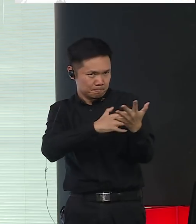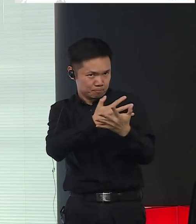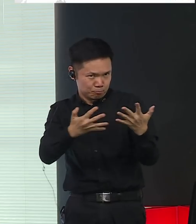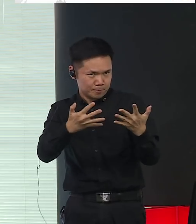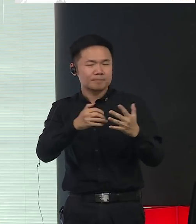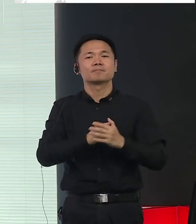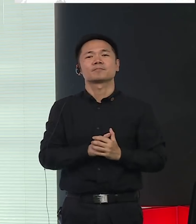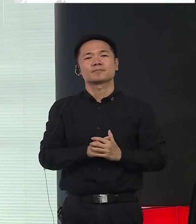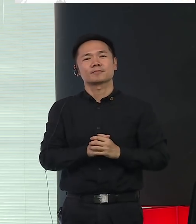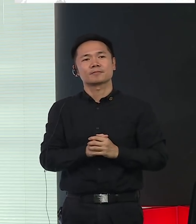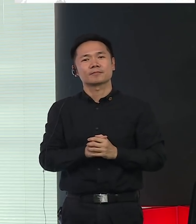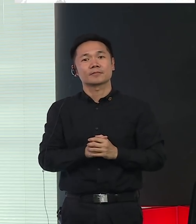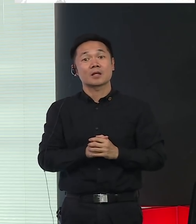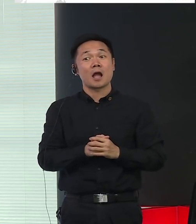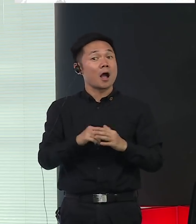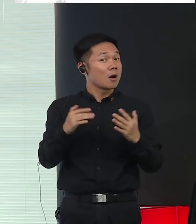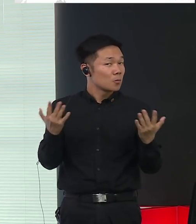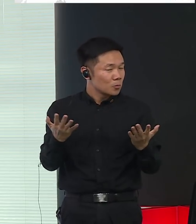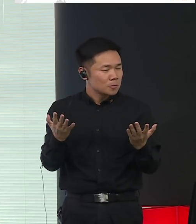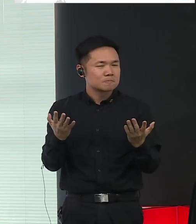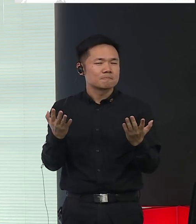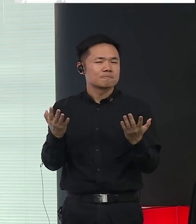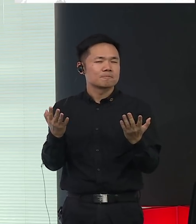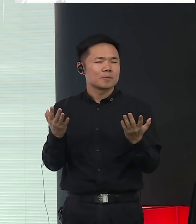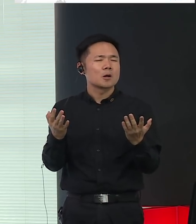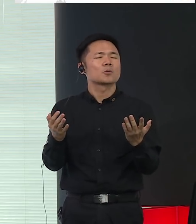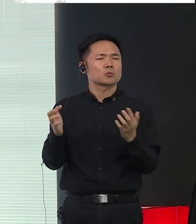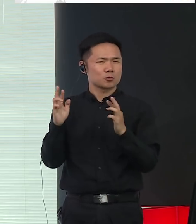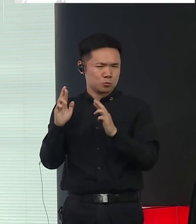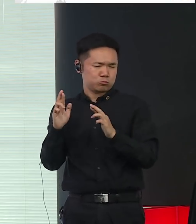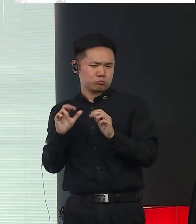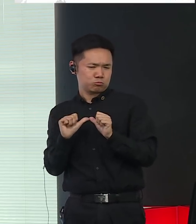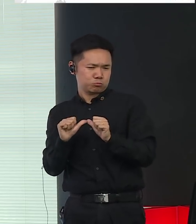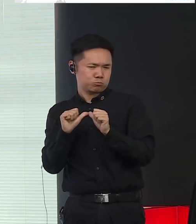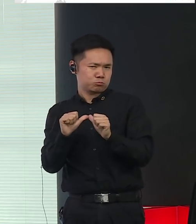community and the cities and towns as well as people in those environments